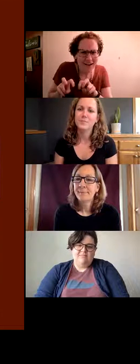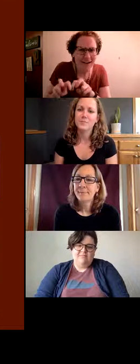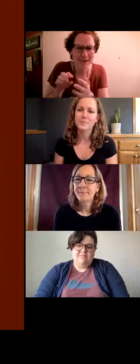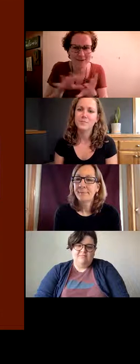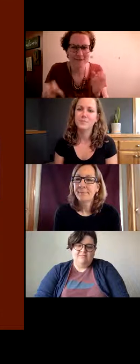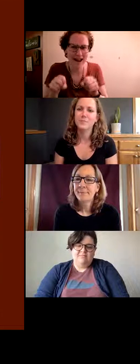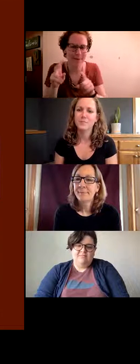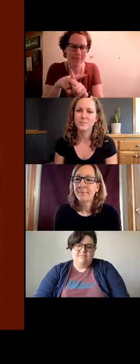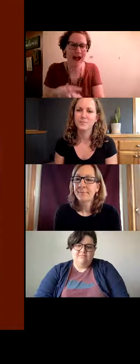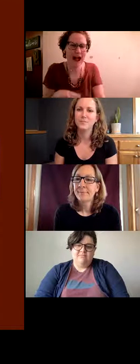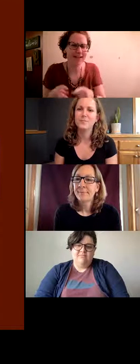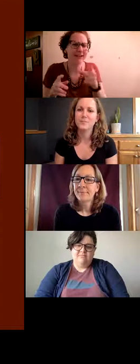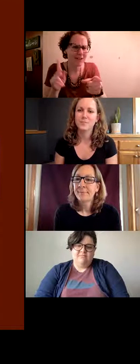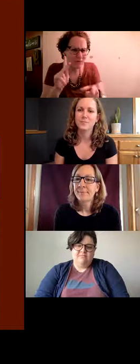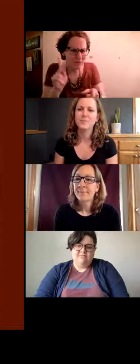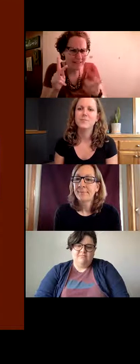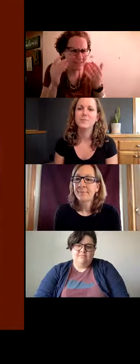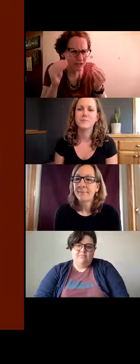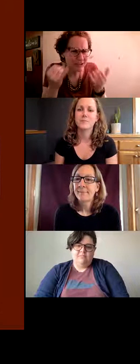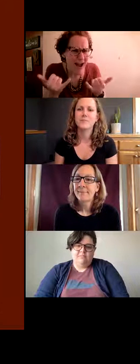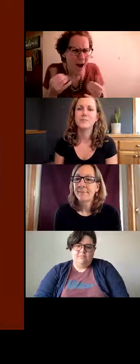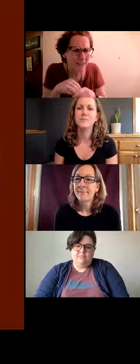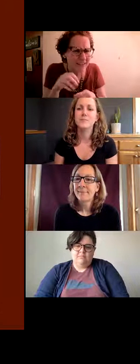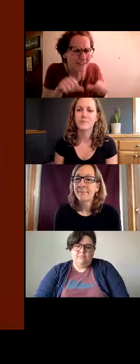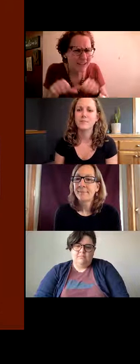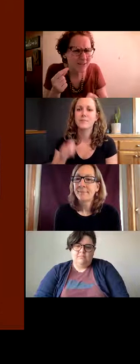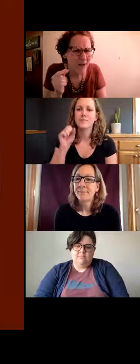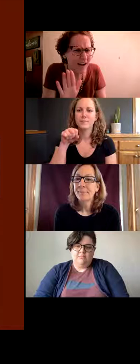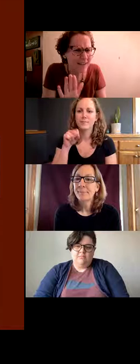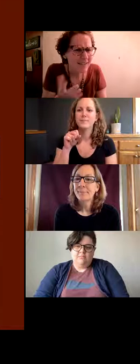country, and it ties into science class, and we're also learning about our country, which they're talking about in Michele's class. What are you learning now Kirsten, in science?